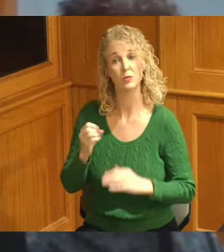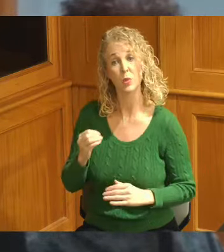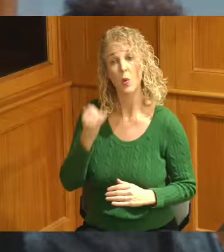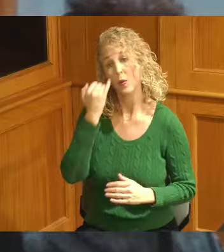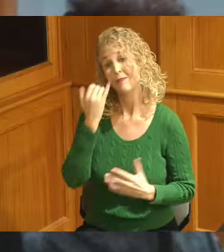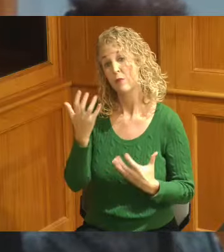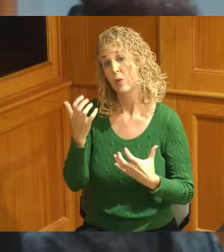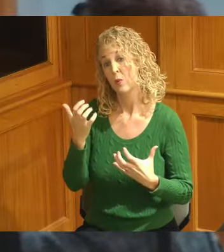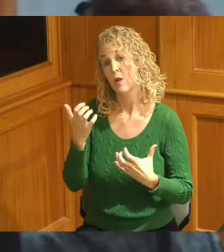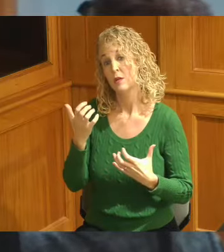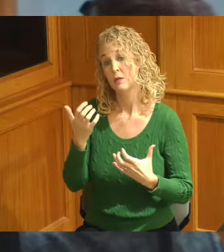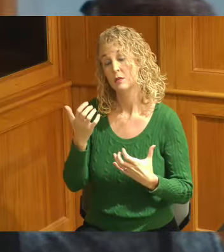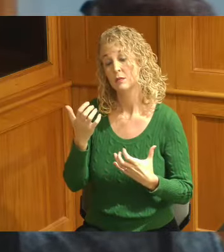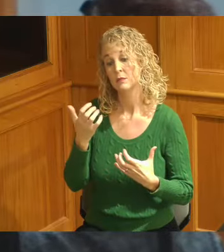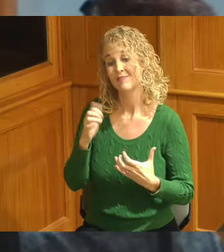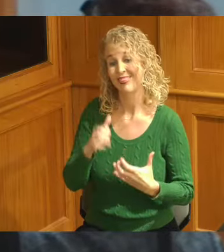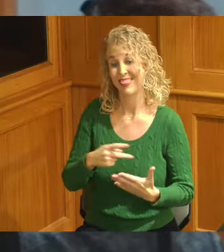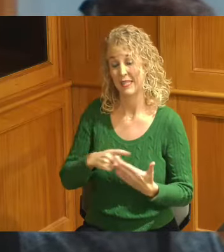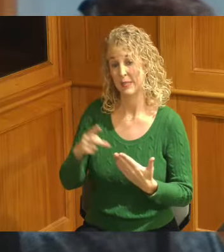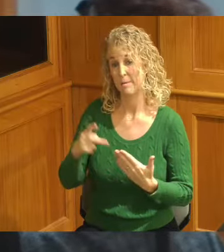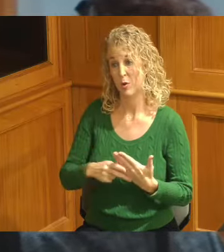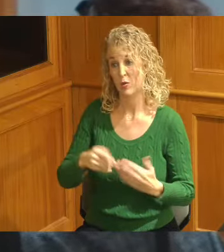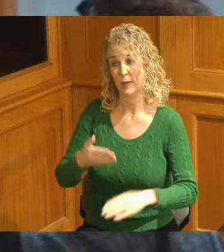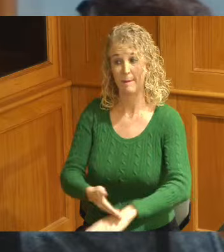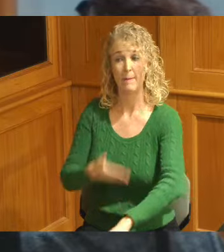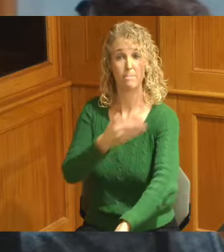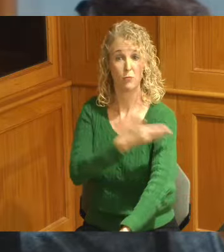increase the funding that we have for that program in the township, I'm excited to take that even